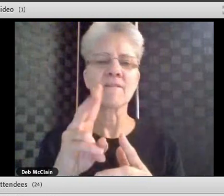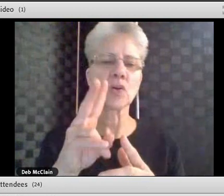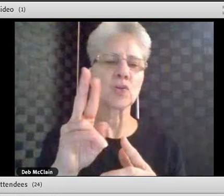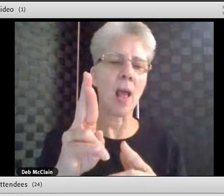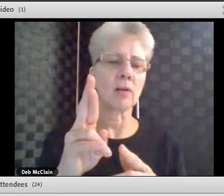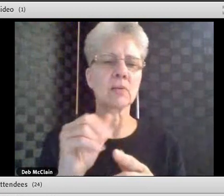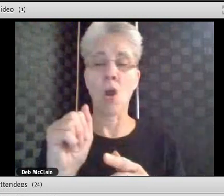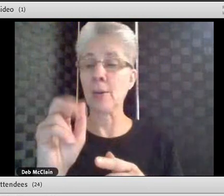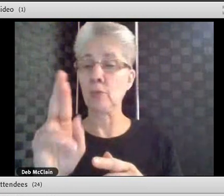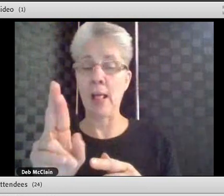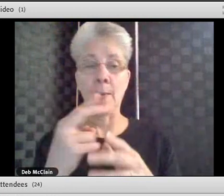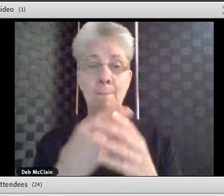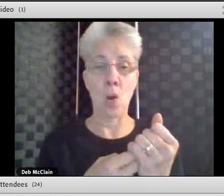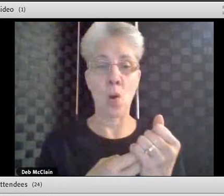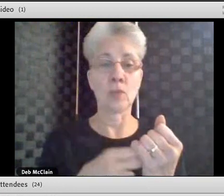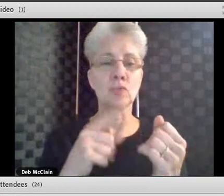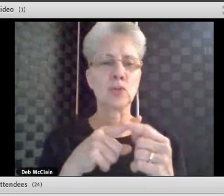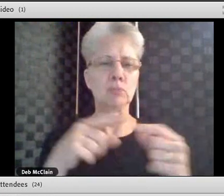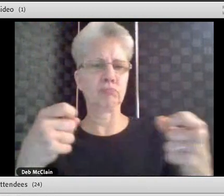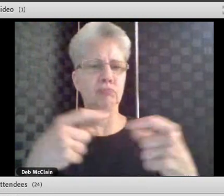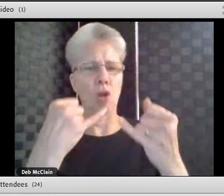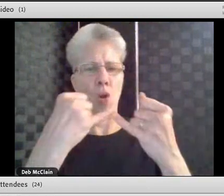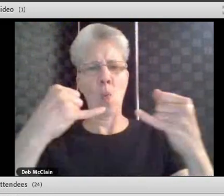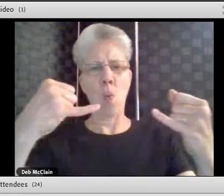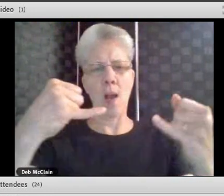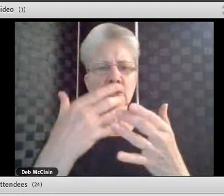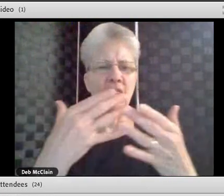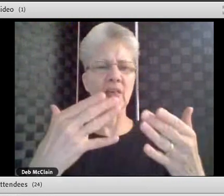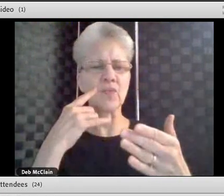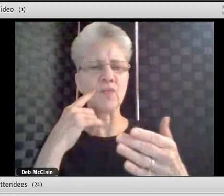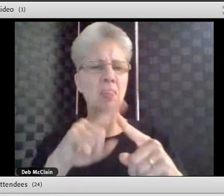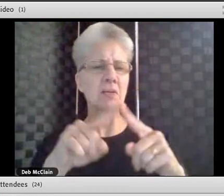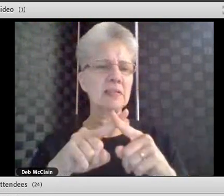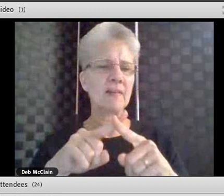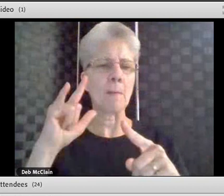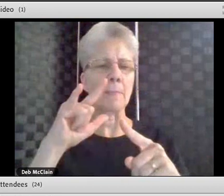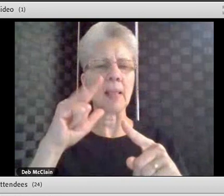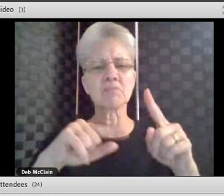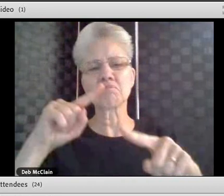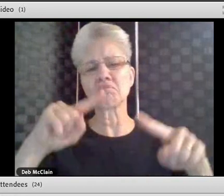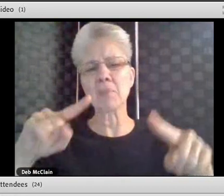to project wires and things for all their different planes because all their different planes have different schematics,